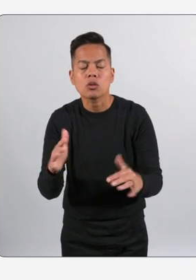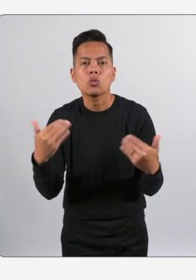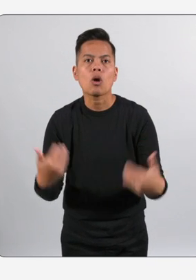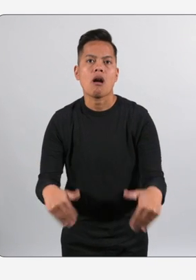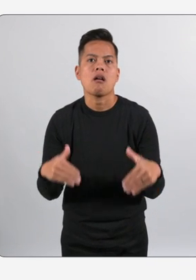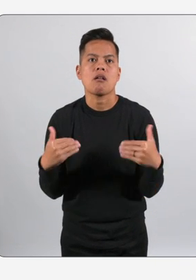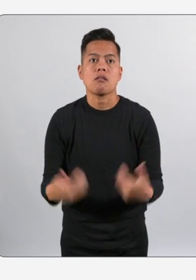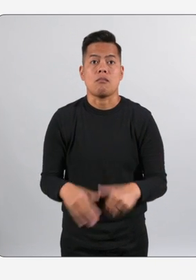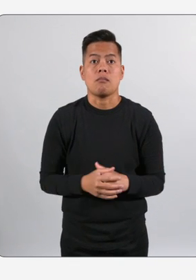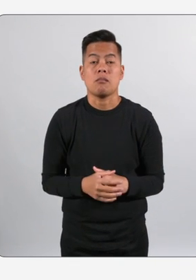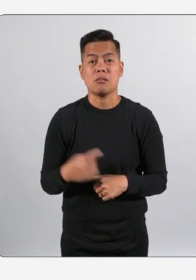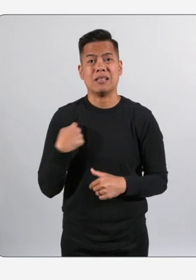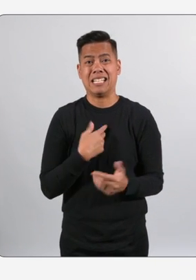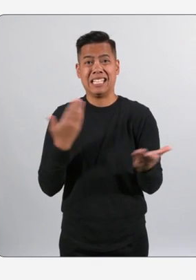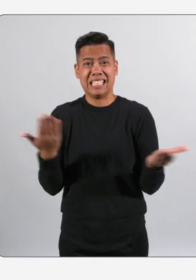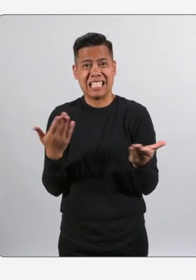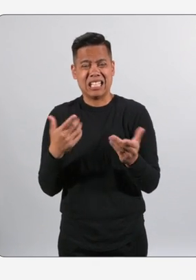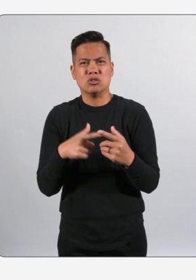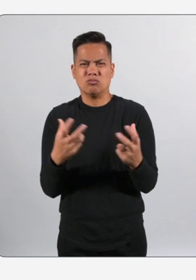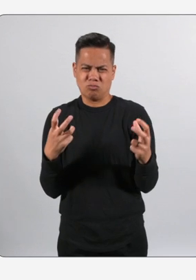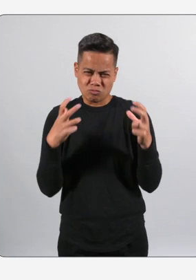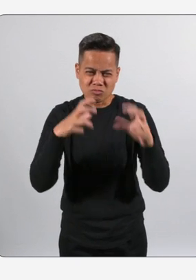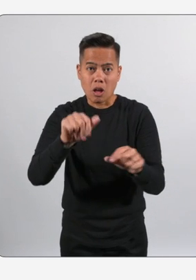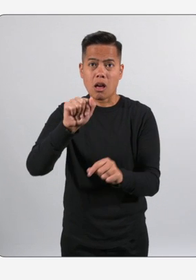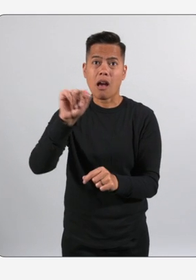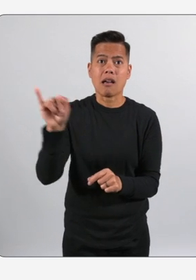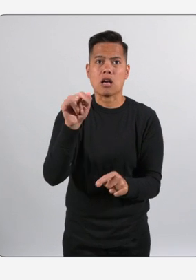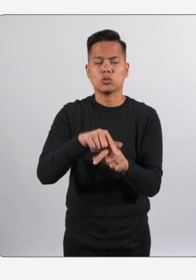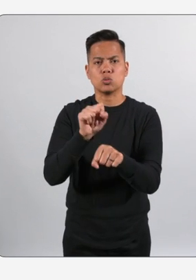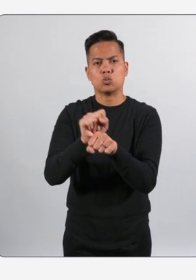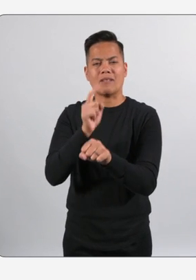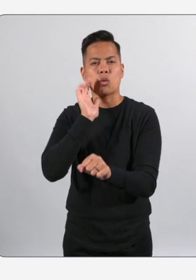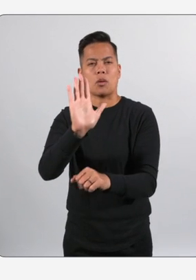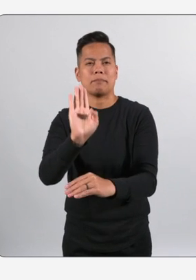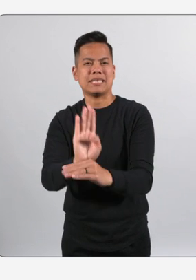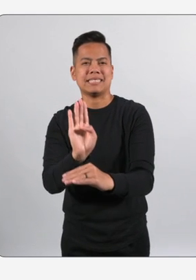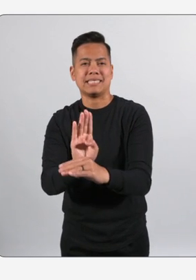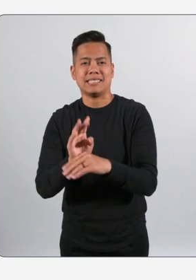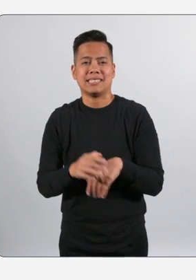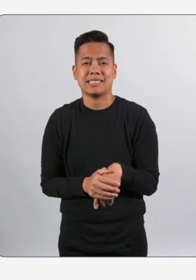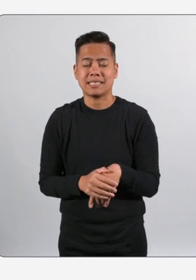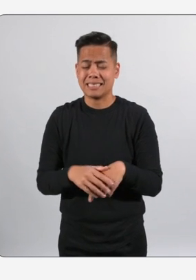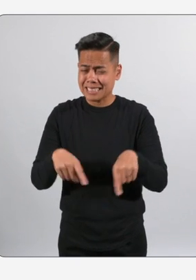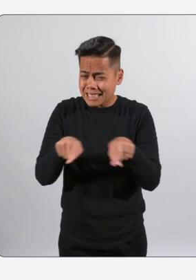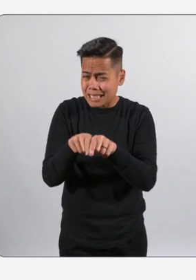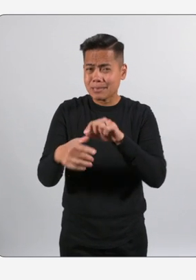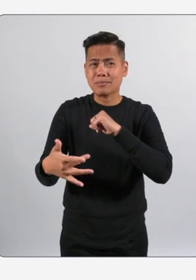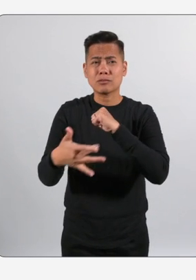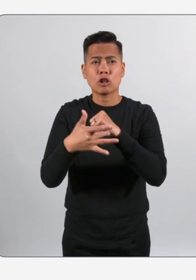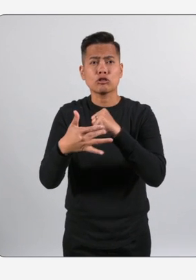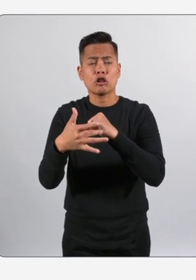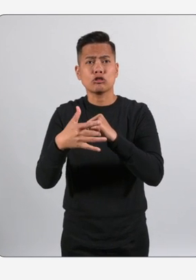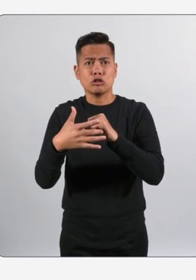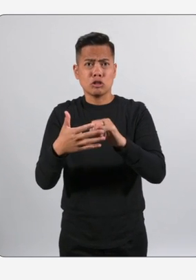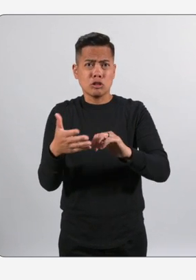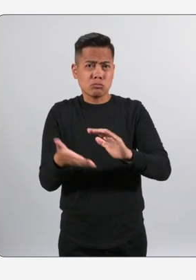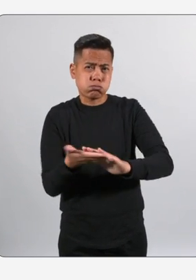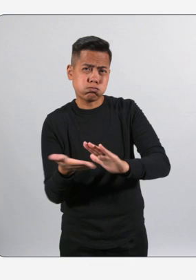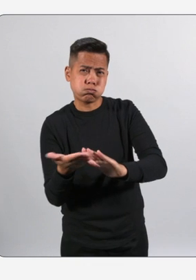And we’re here to put AI to work for your business. The same technology that powers our consumer products has helped